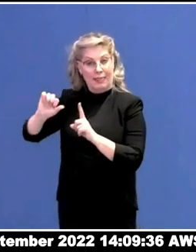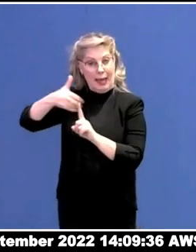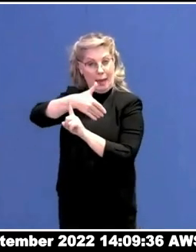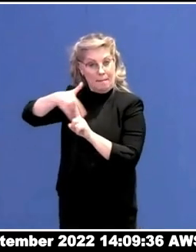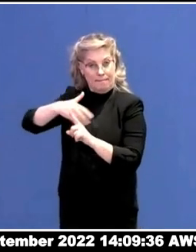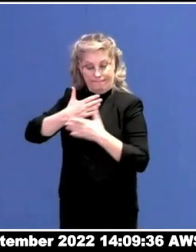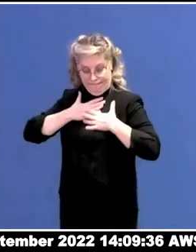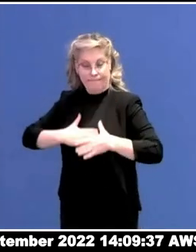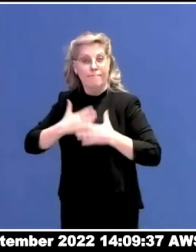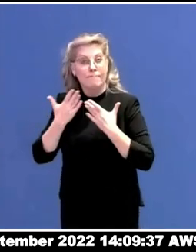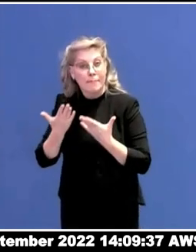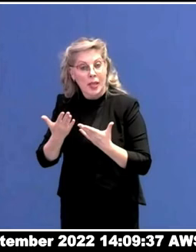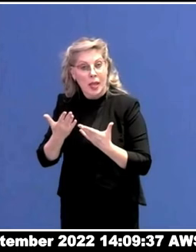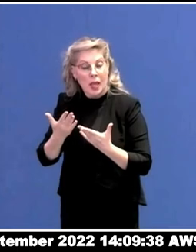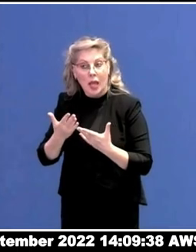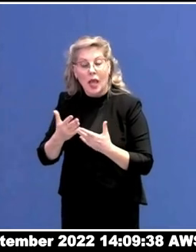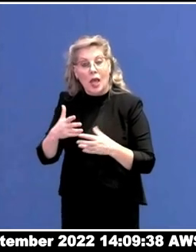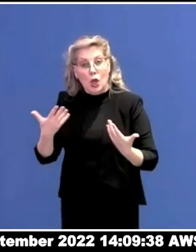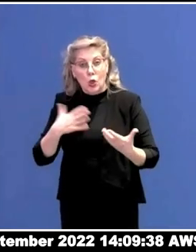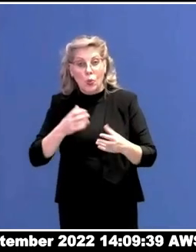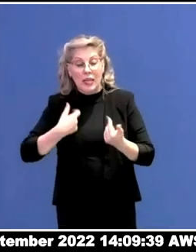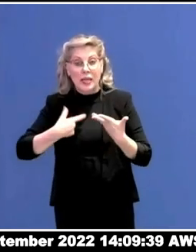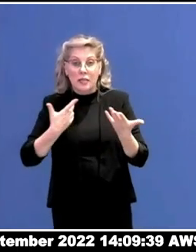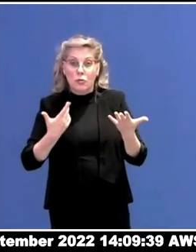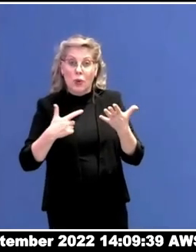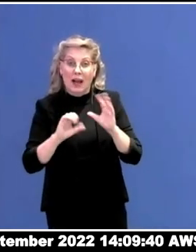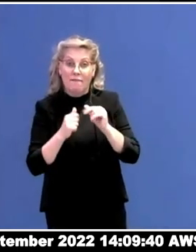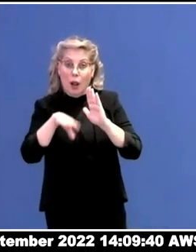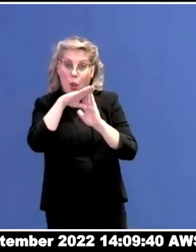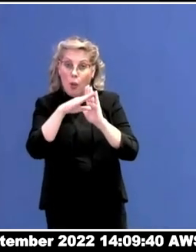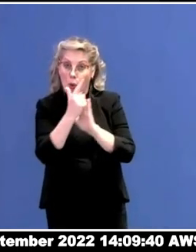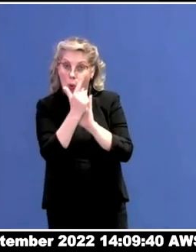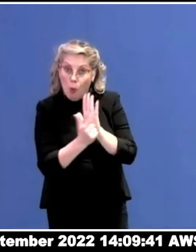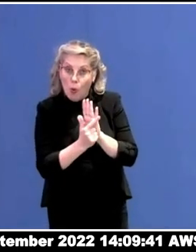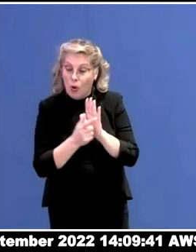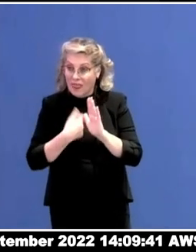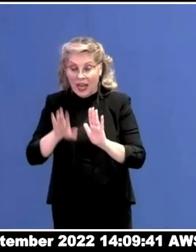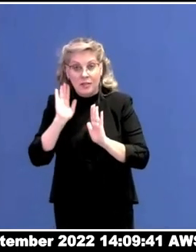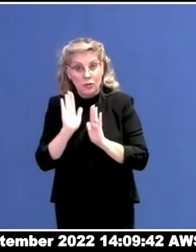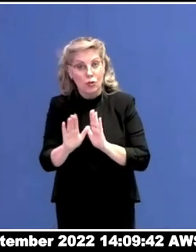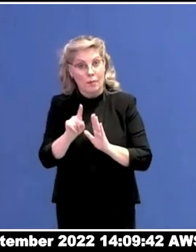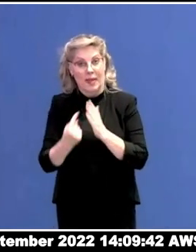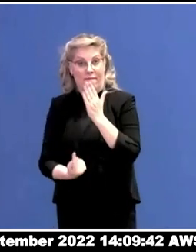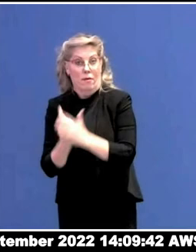You need law reform to ban solitary confinement for the good order of the - of